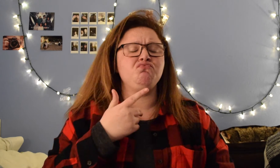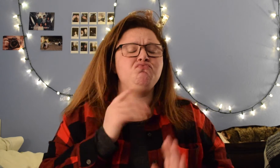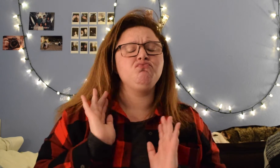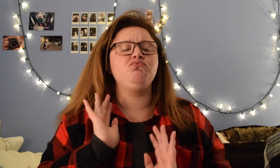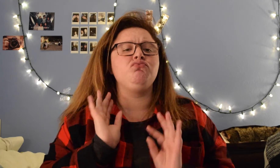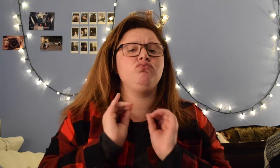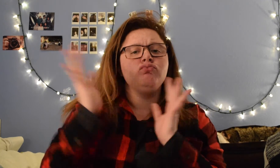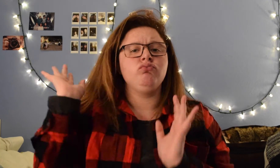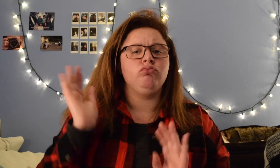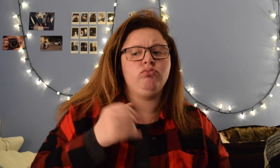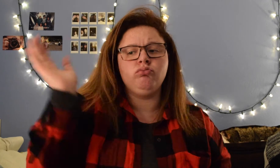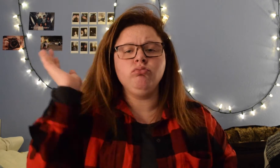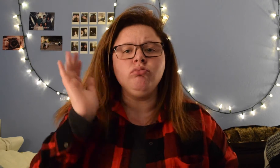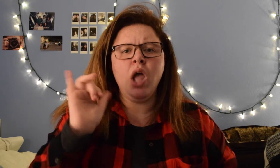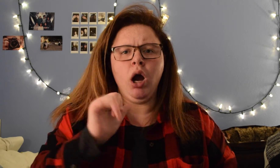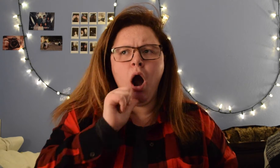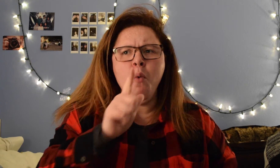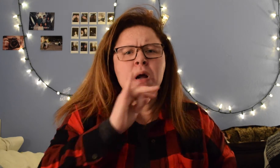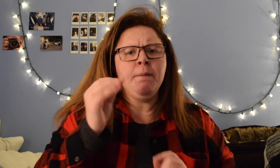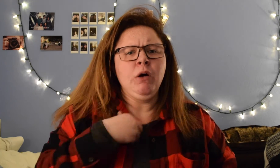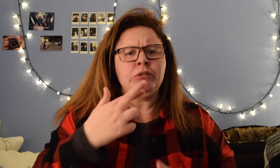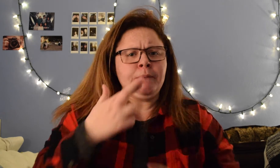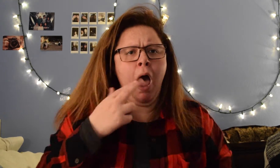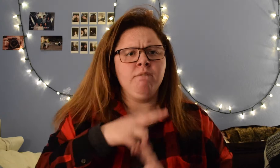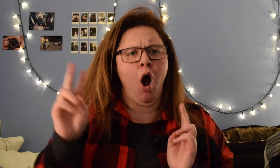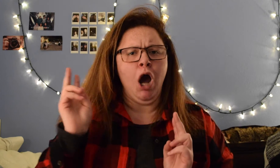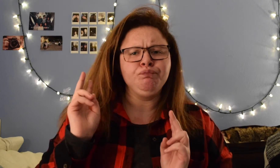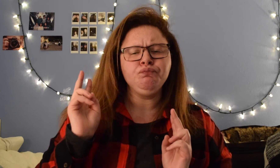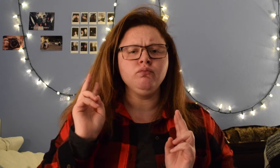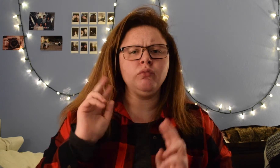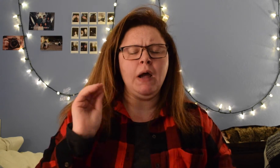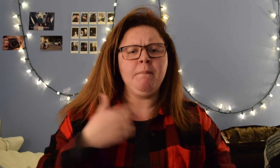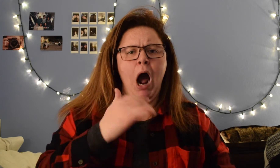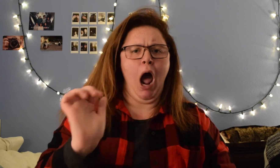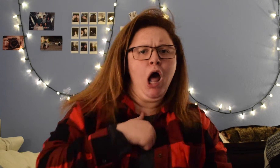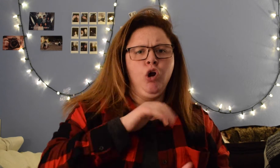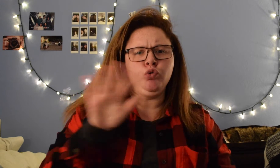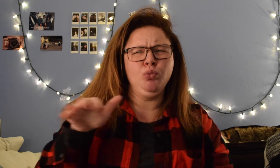He wouldn't budge and brushed me off. He was giving me lots of attitude